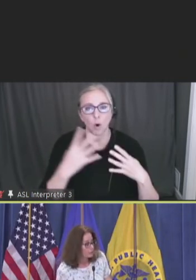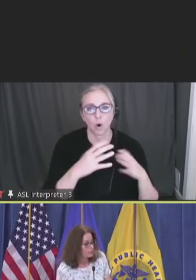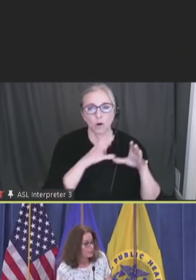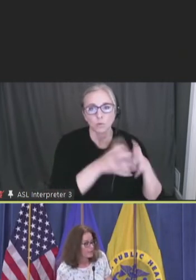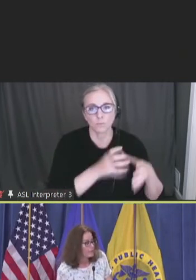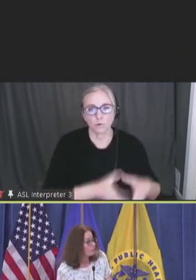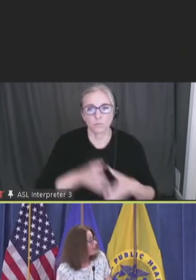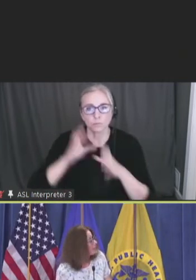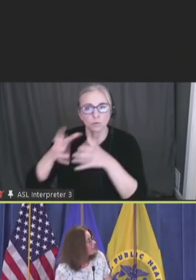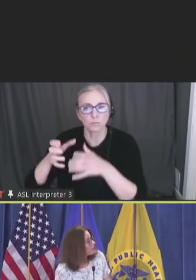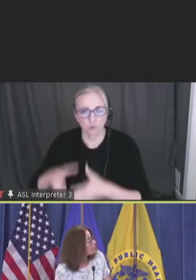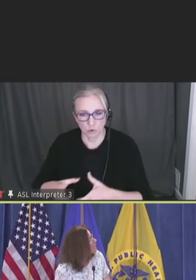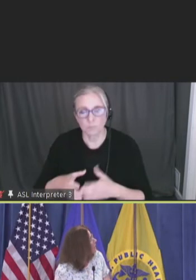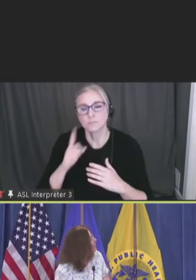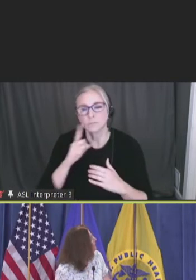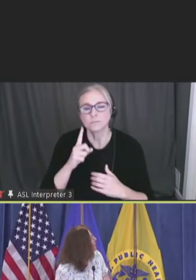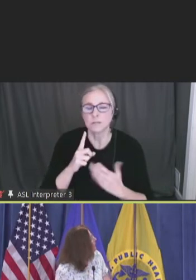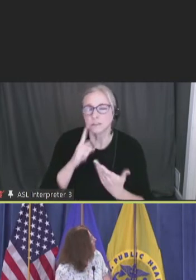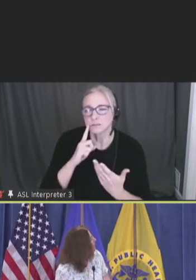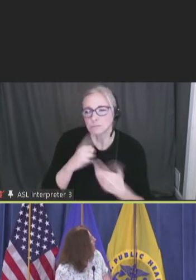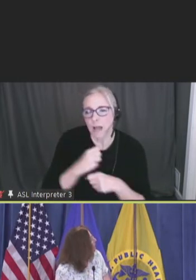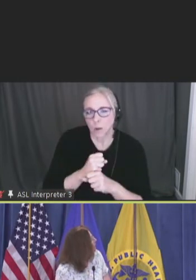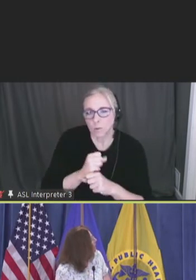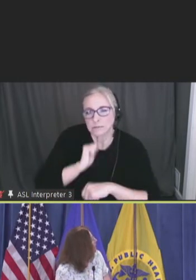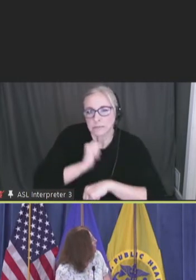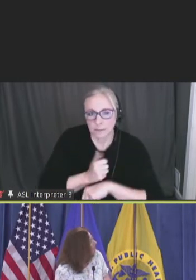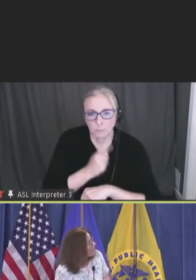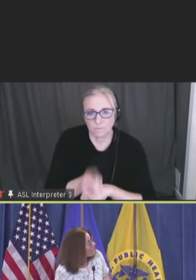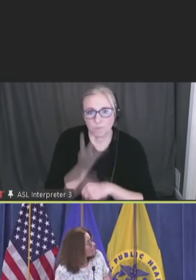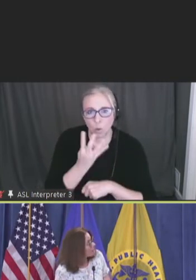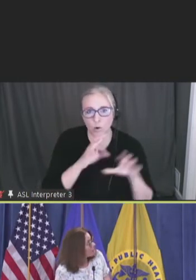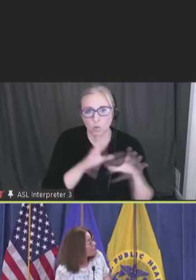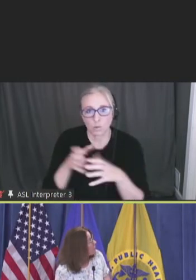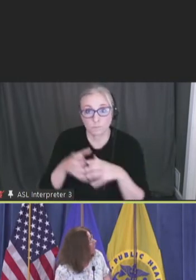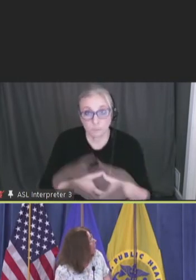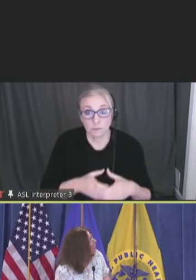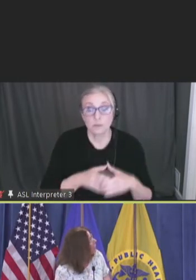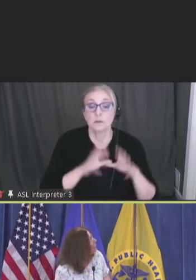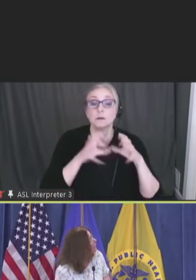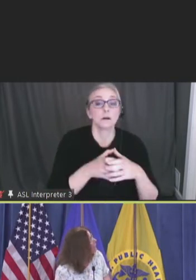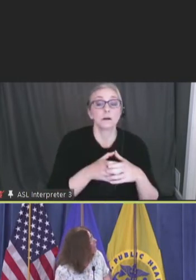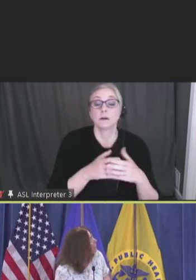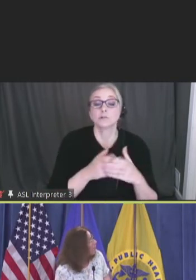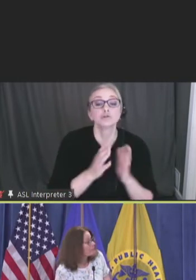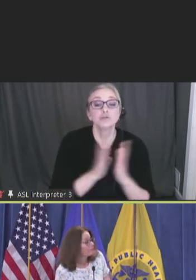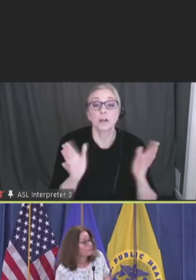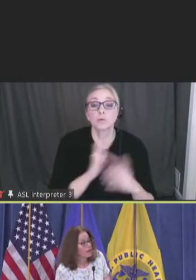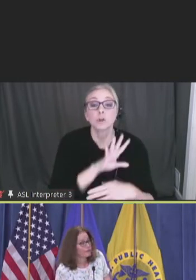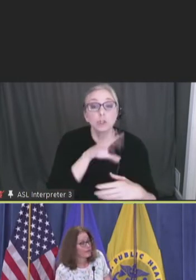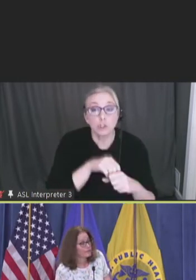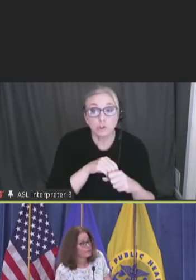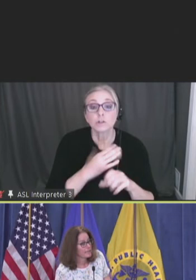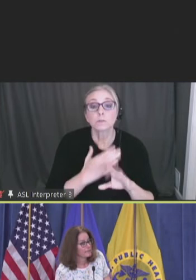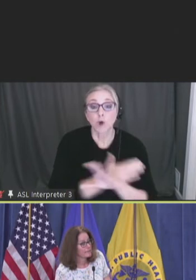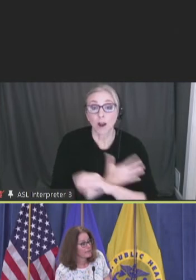And that's how we chose them. The first one being generally inclusion and prior vaccine safety studies.